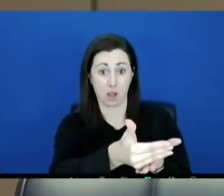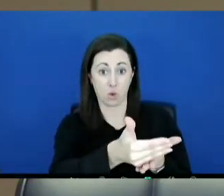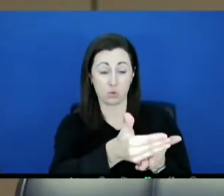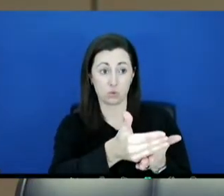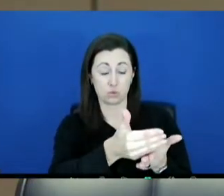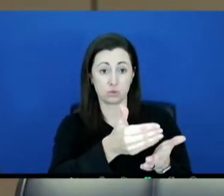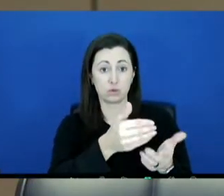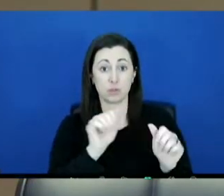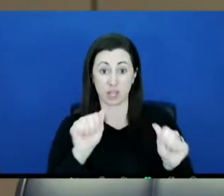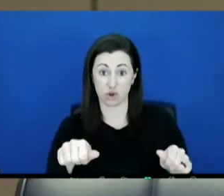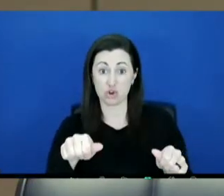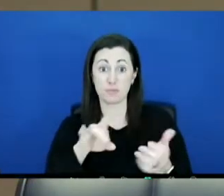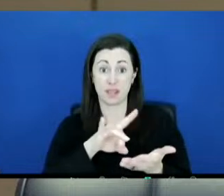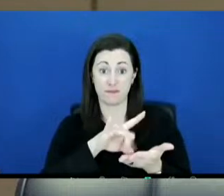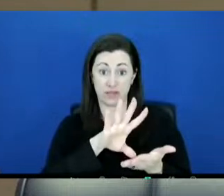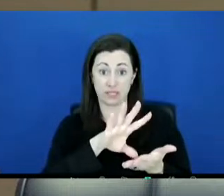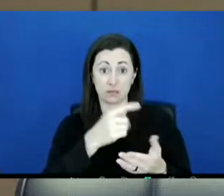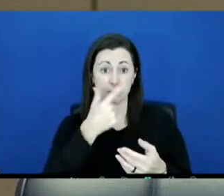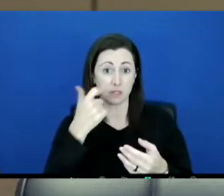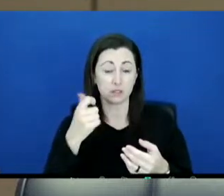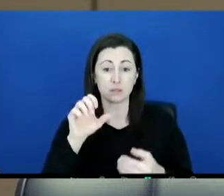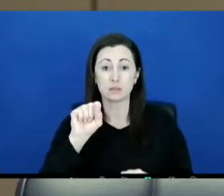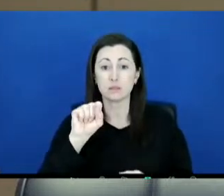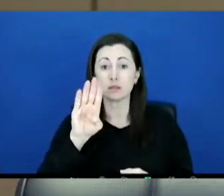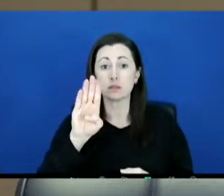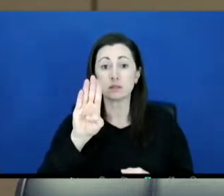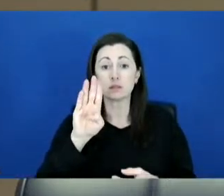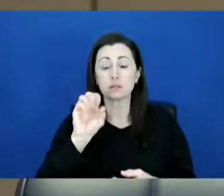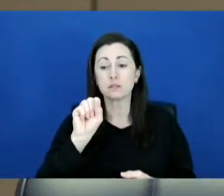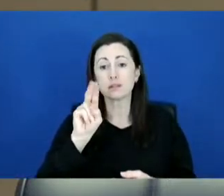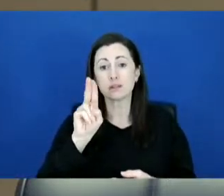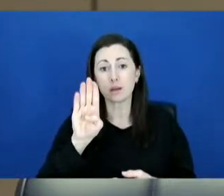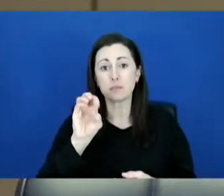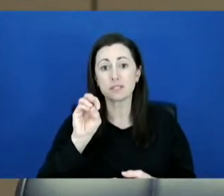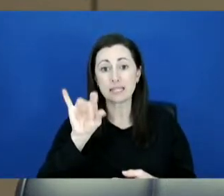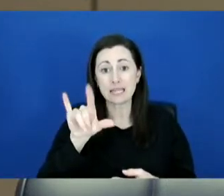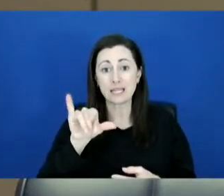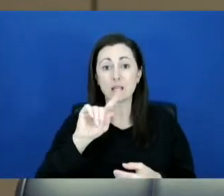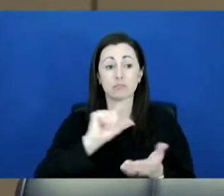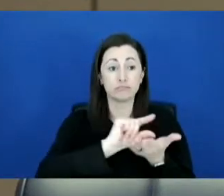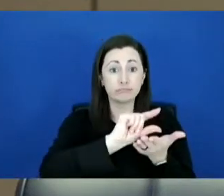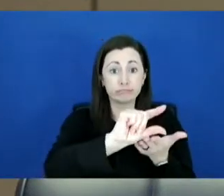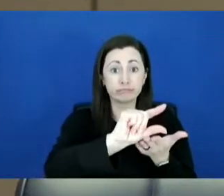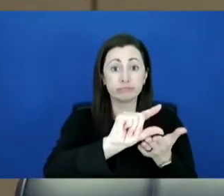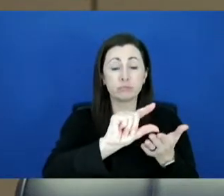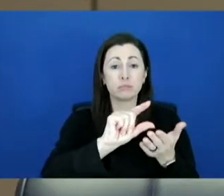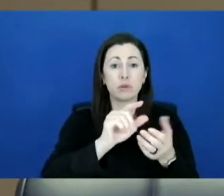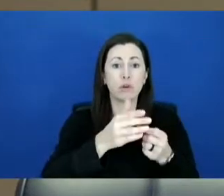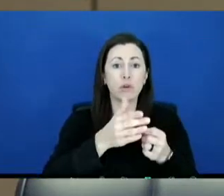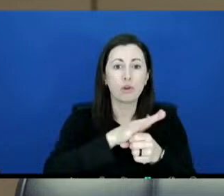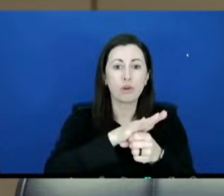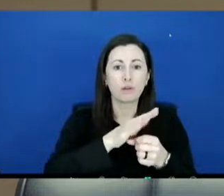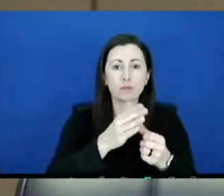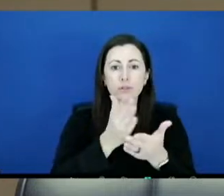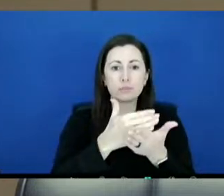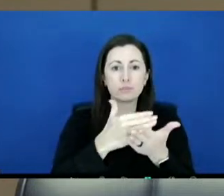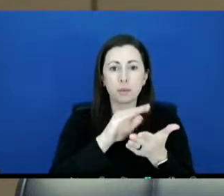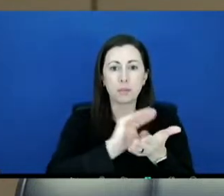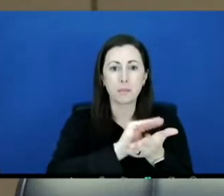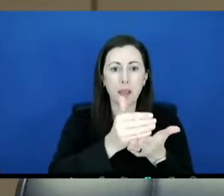MAY HAVE THIS AMOUNT, BUT THEY